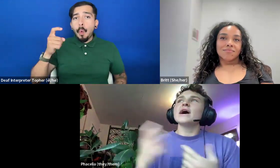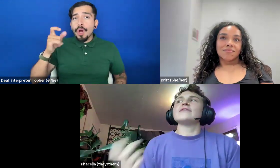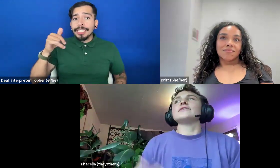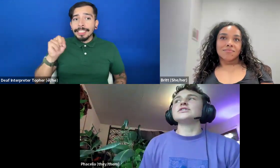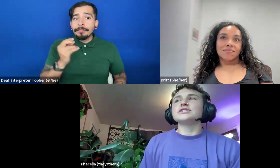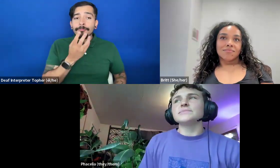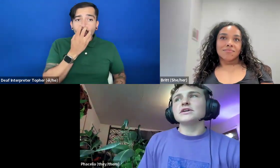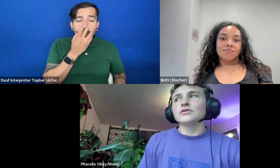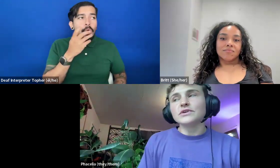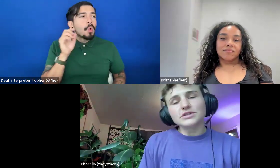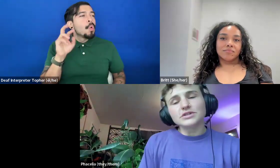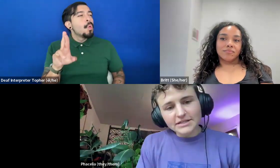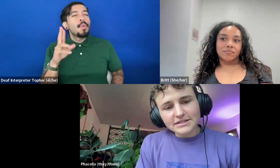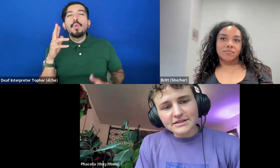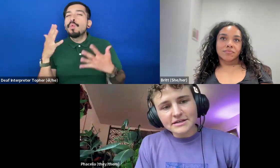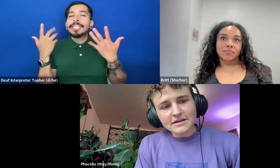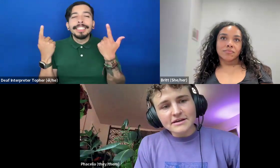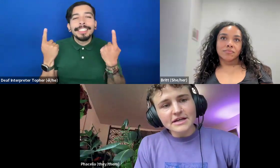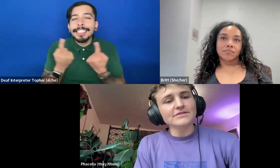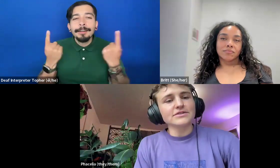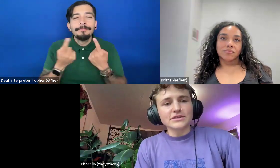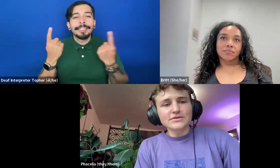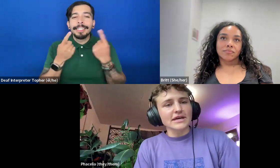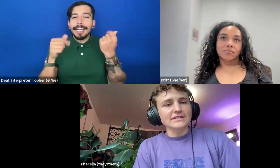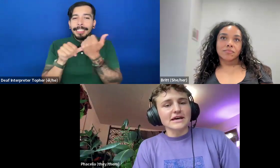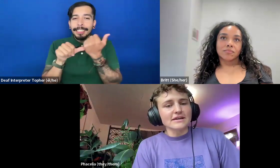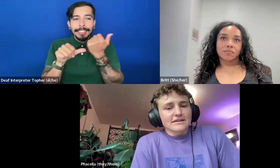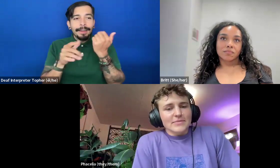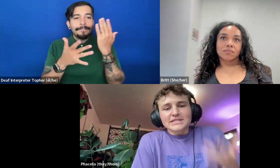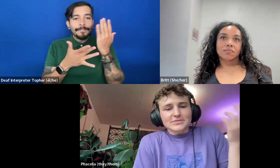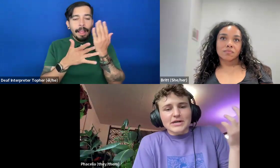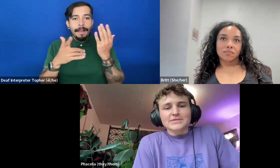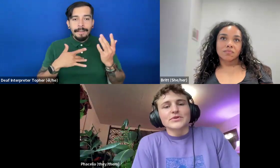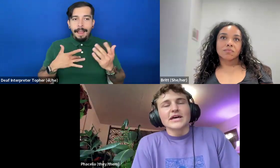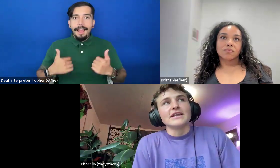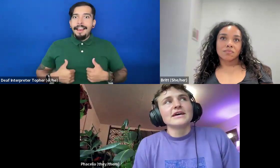if you have relationships that are real trust, it allows you to do things that makes things possible, and